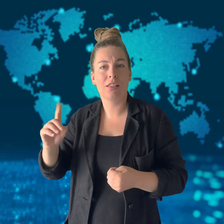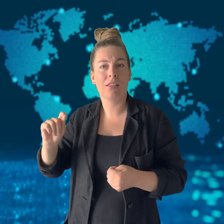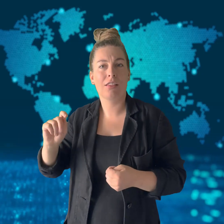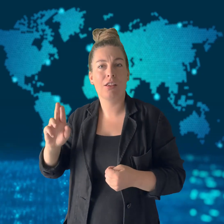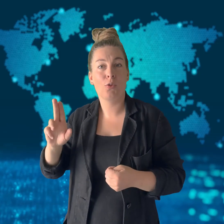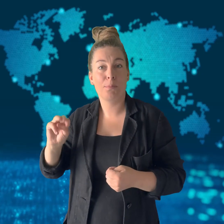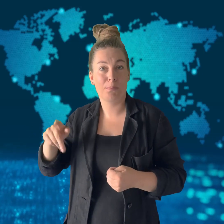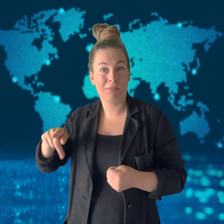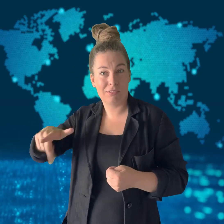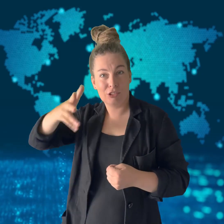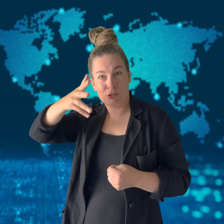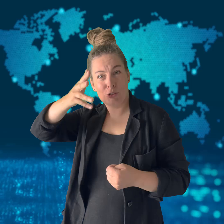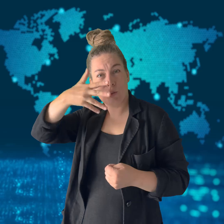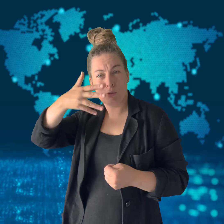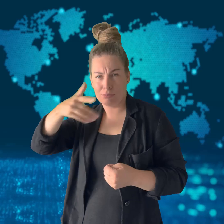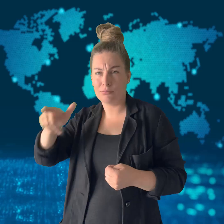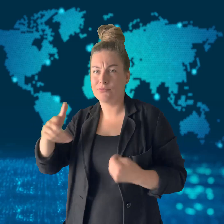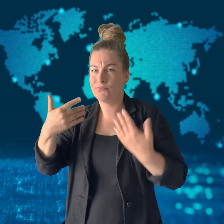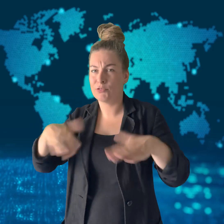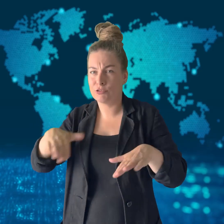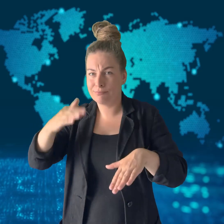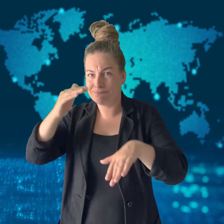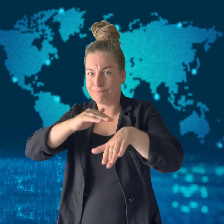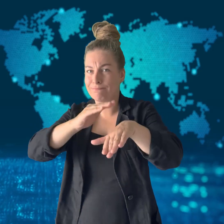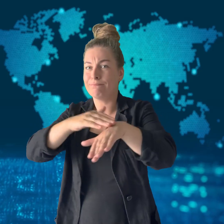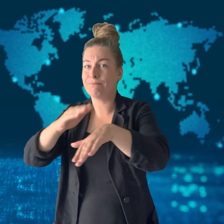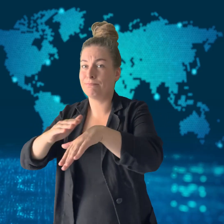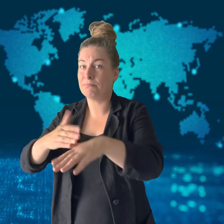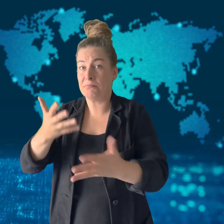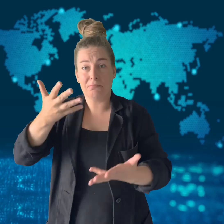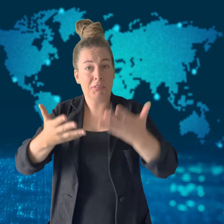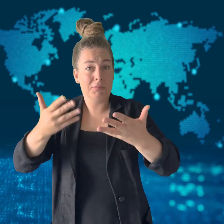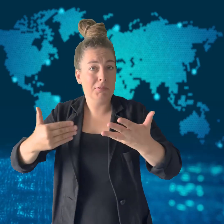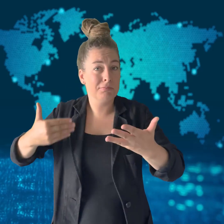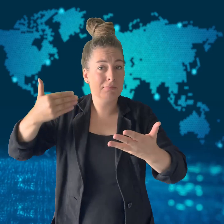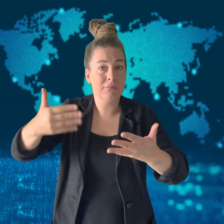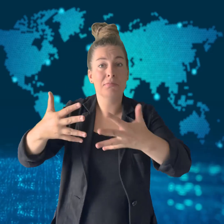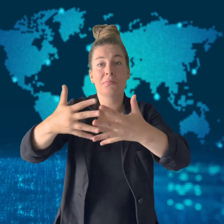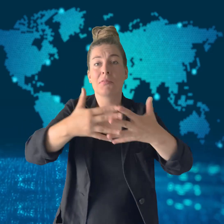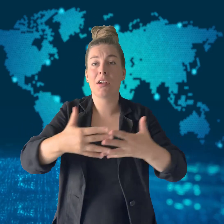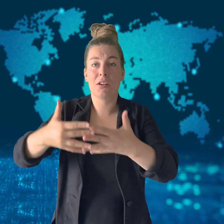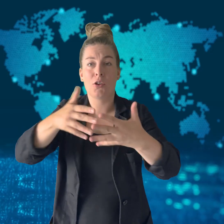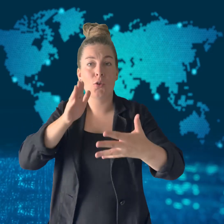the US may withdraw from the alliance.